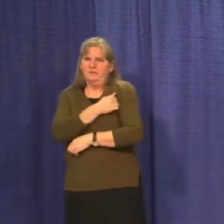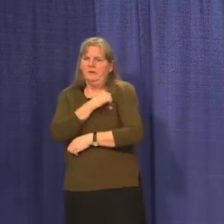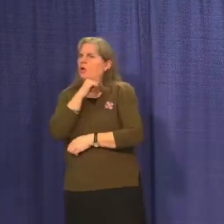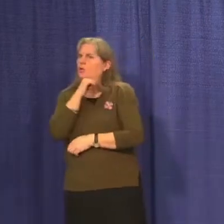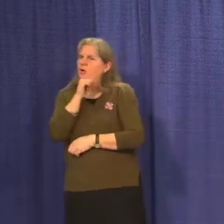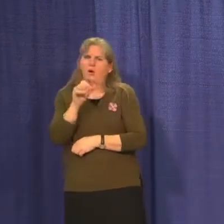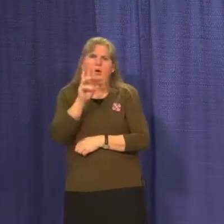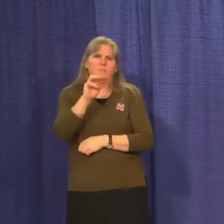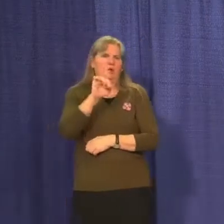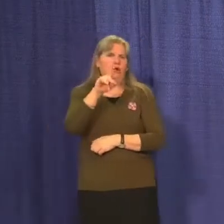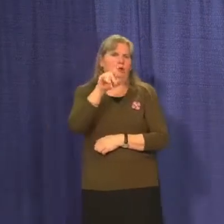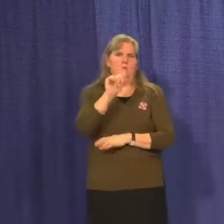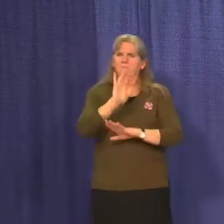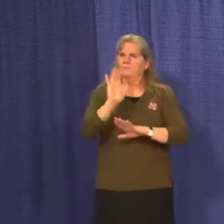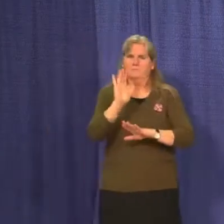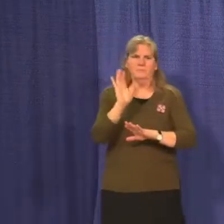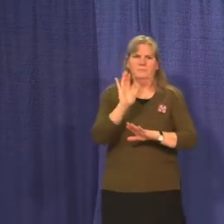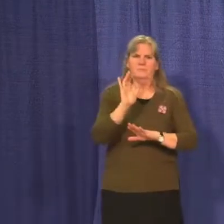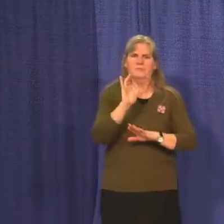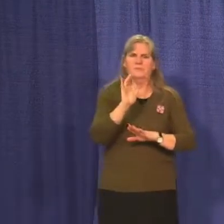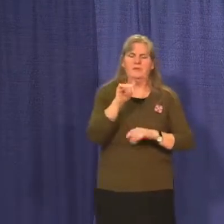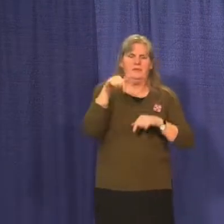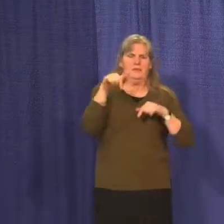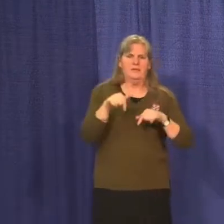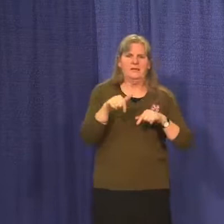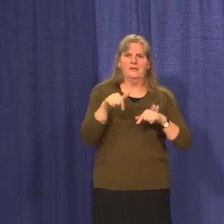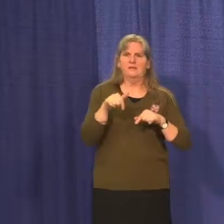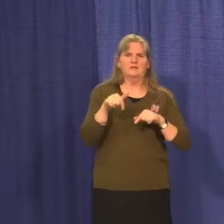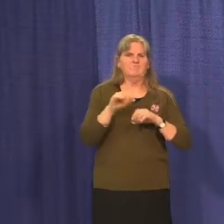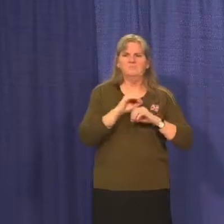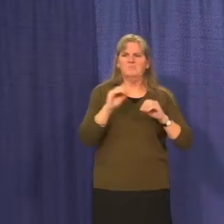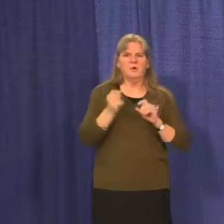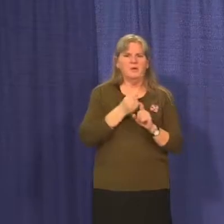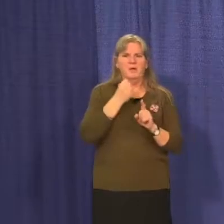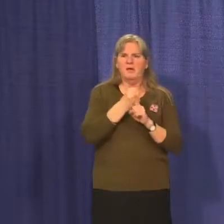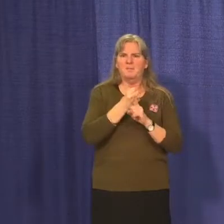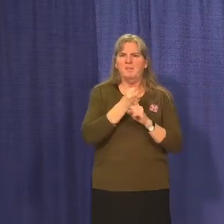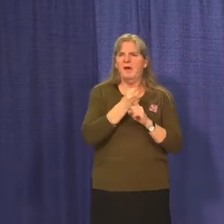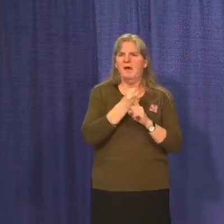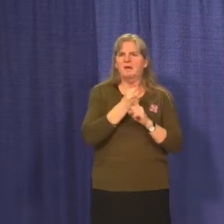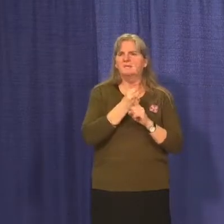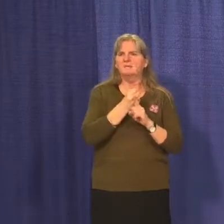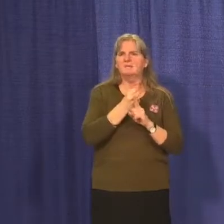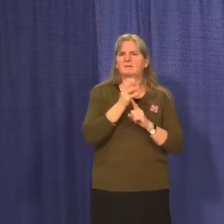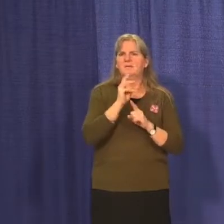Not around the Moderna product. We have no signals or indication